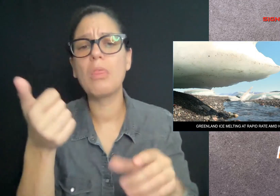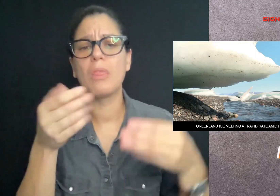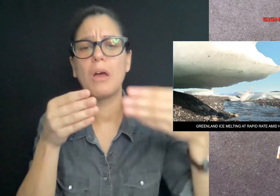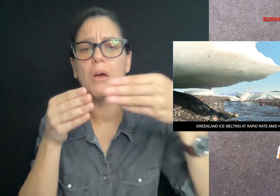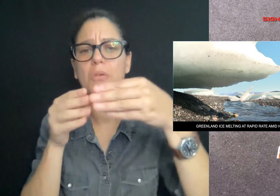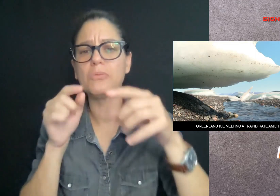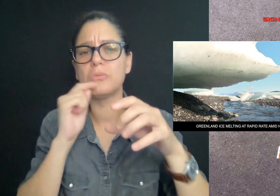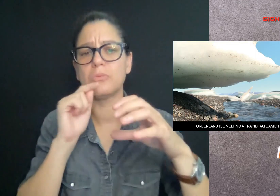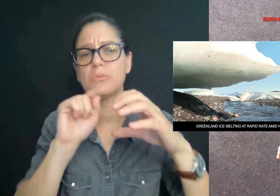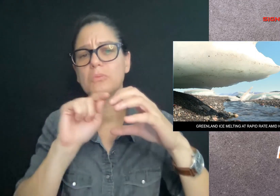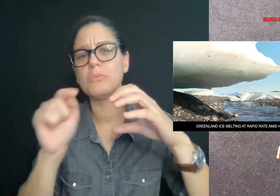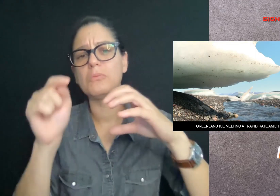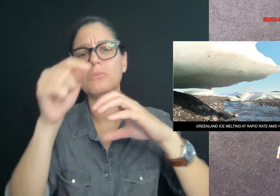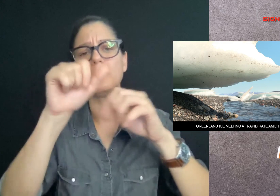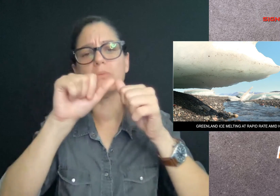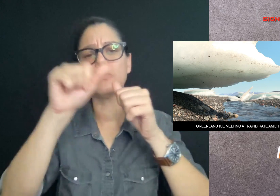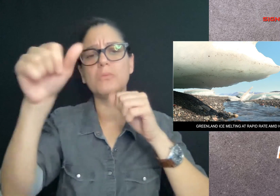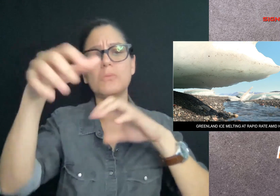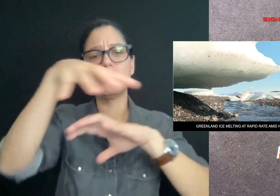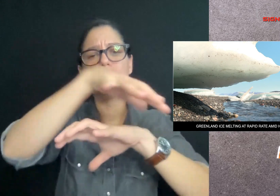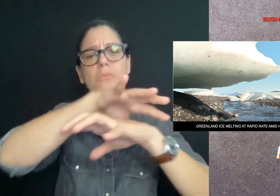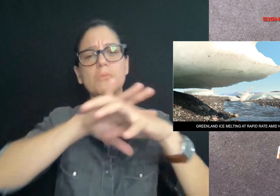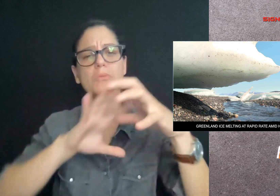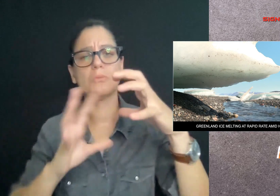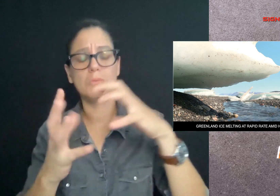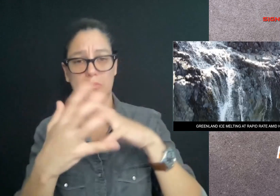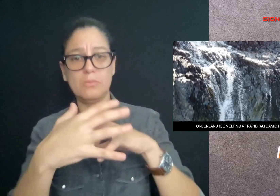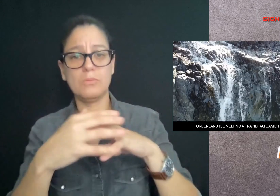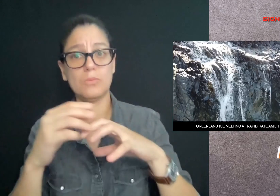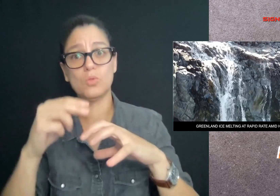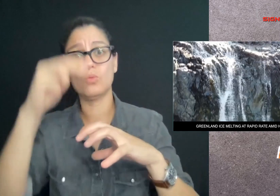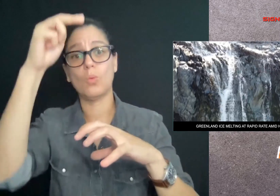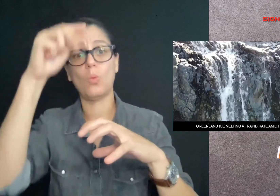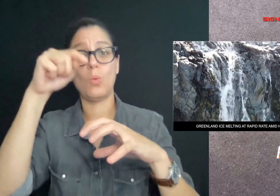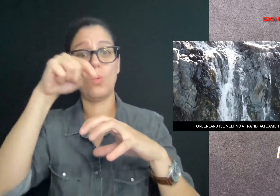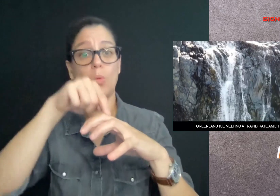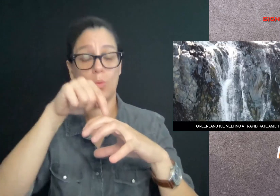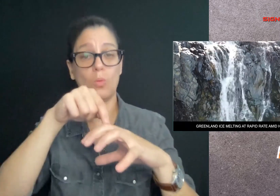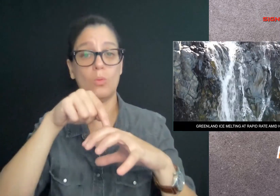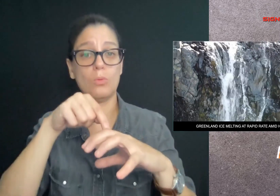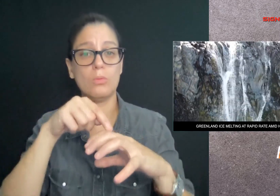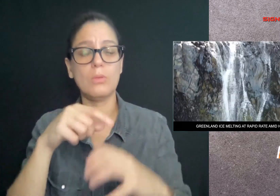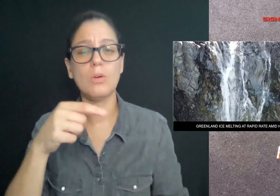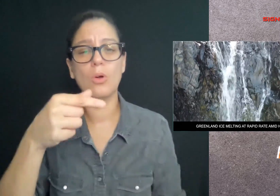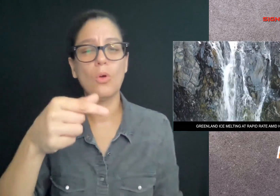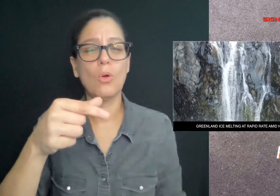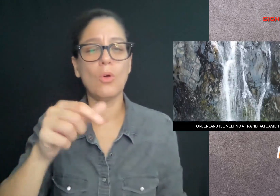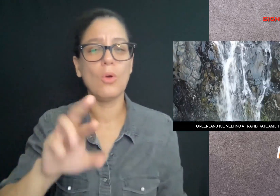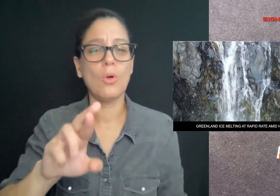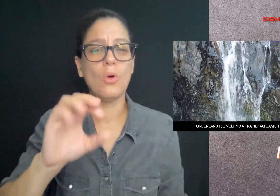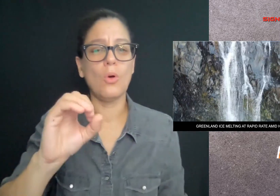the global heatwave impacting the US and Europe is also impacting the farthest corners of